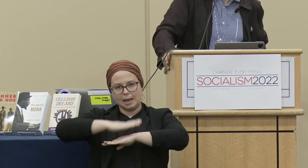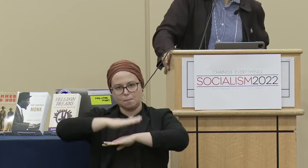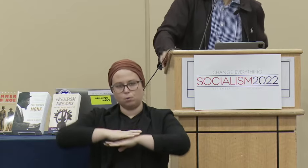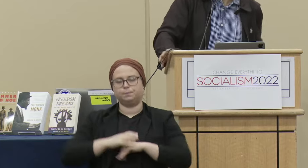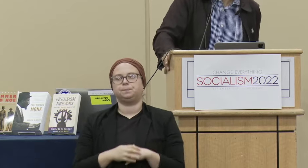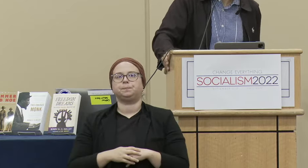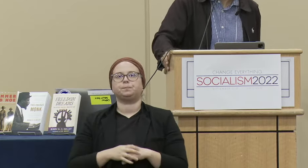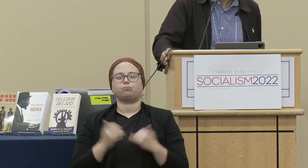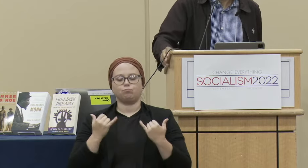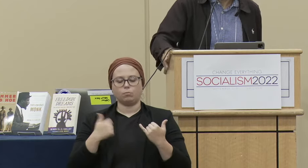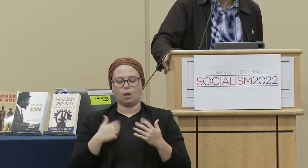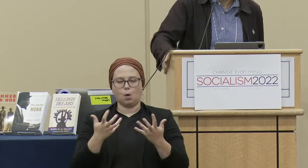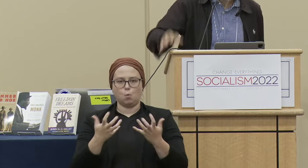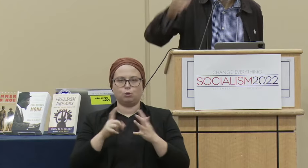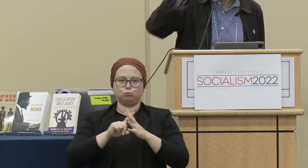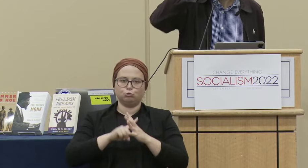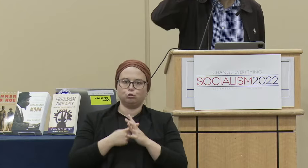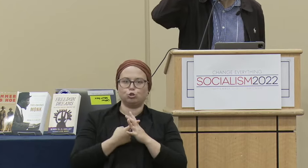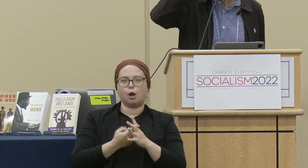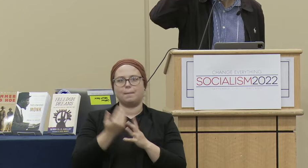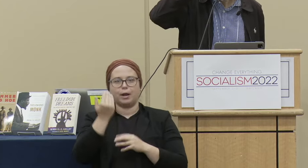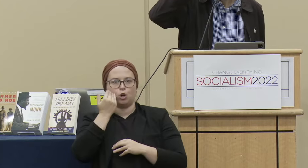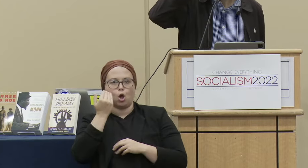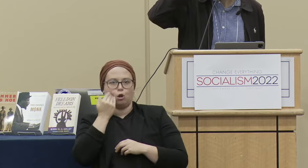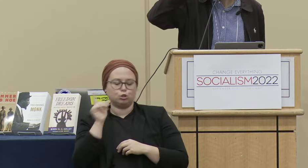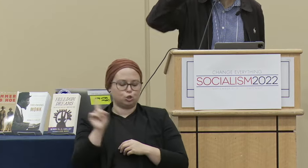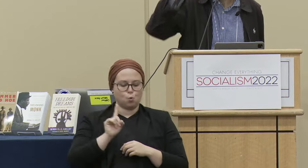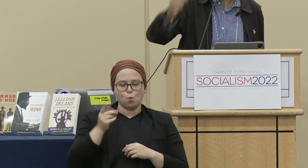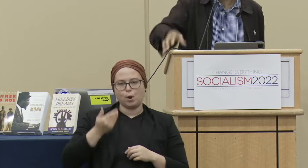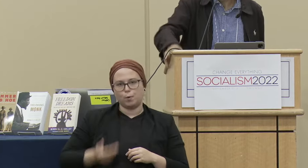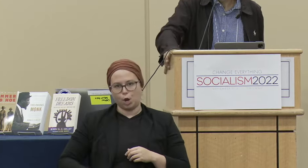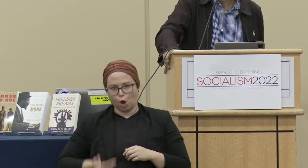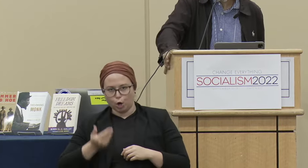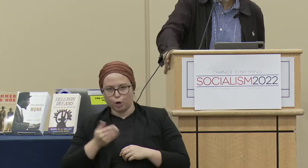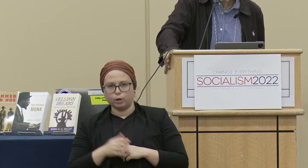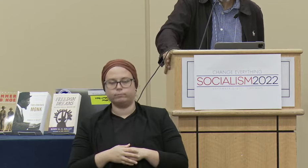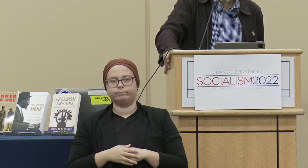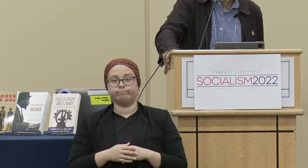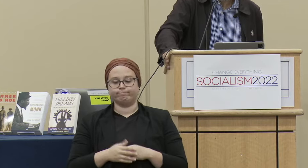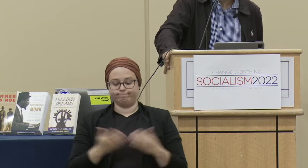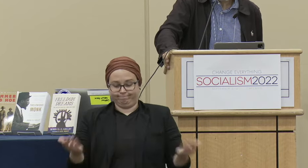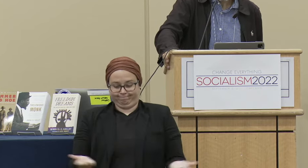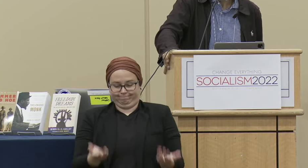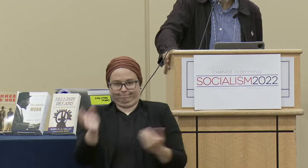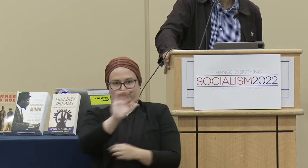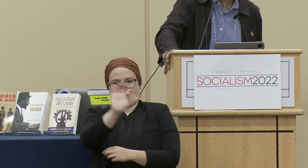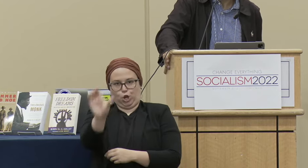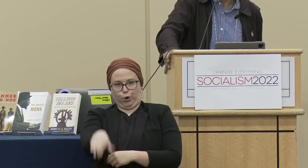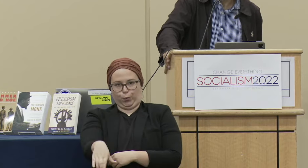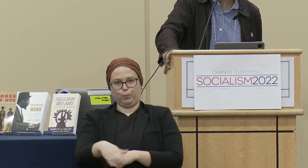socialists table. Let me also begin by acknowledging where we are, where we're at. We're in